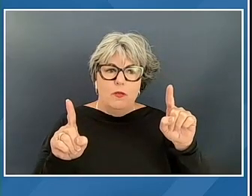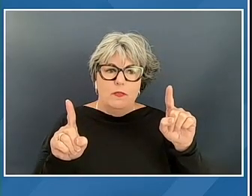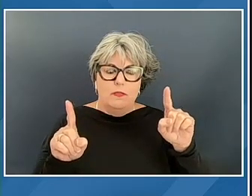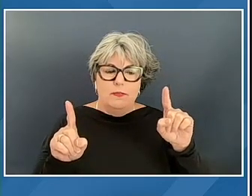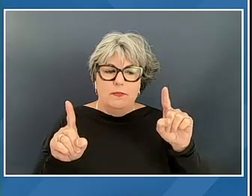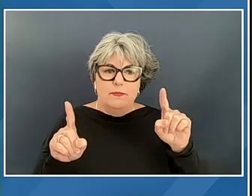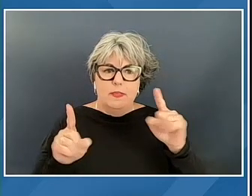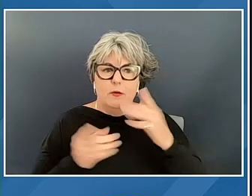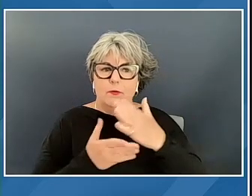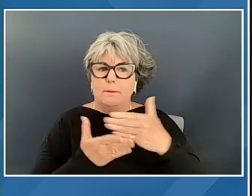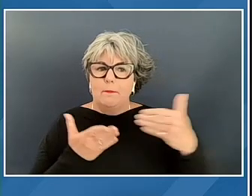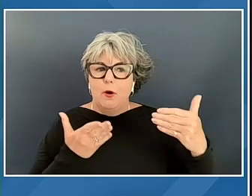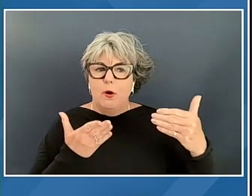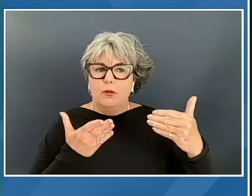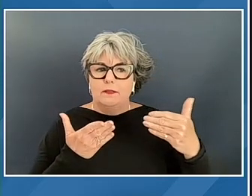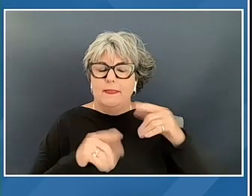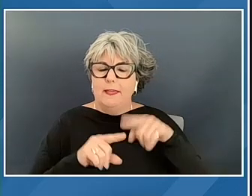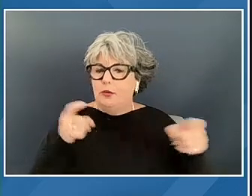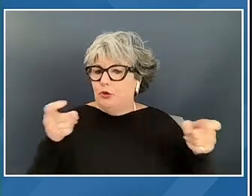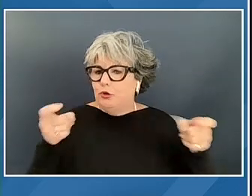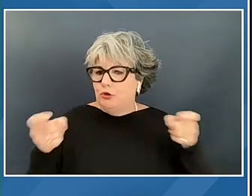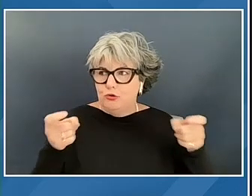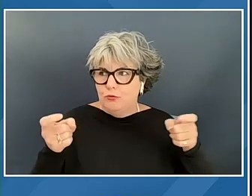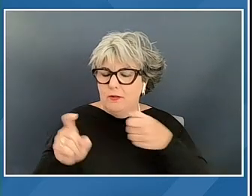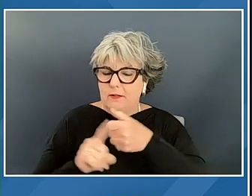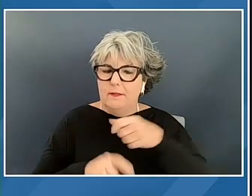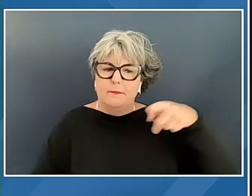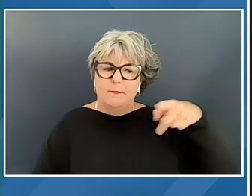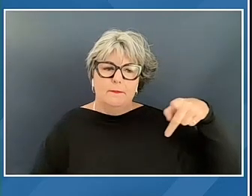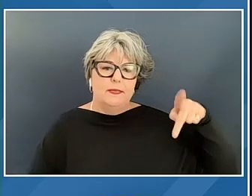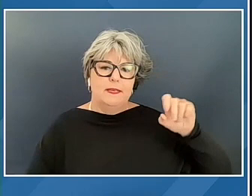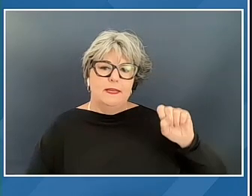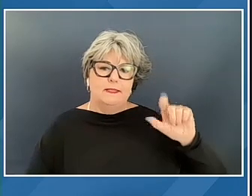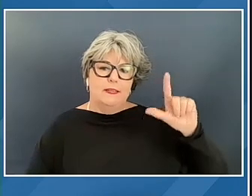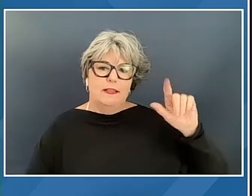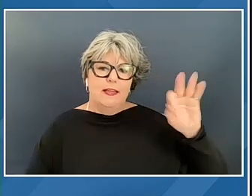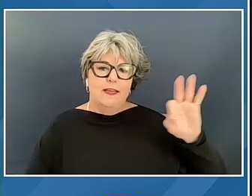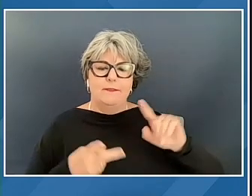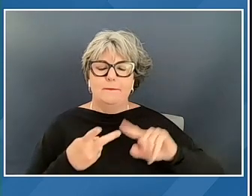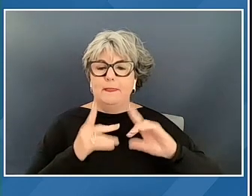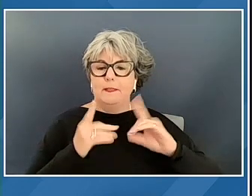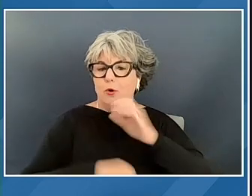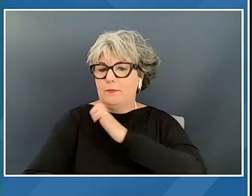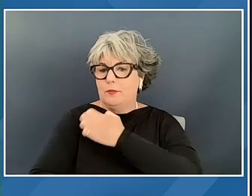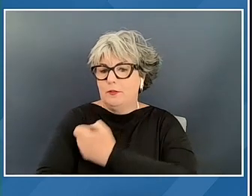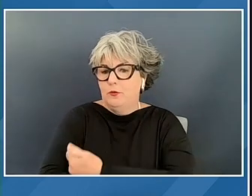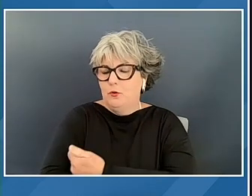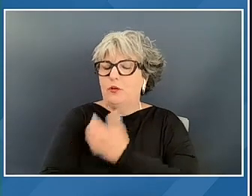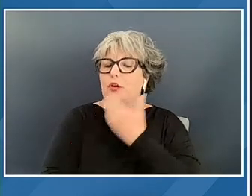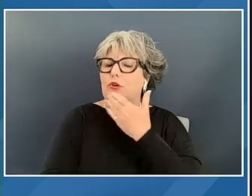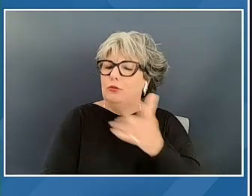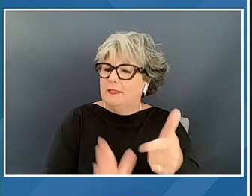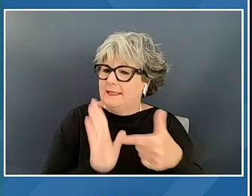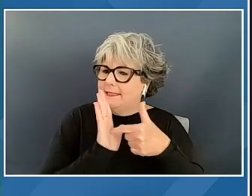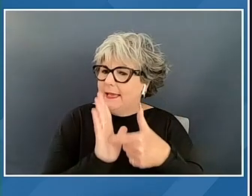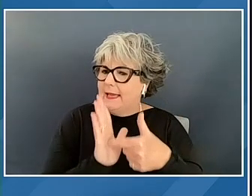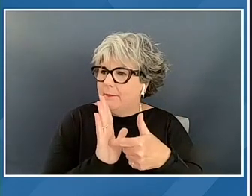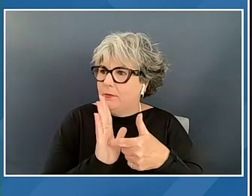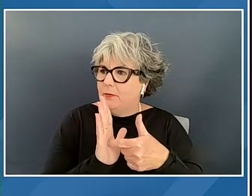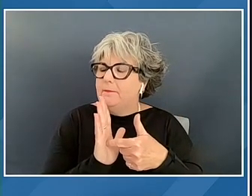their control. So I think that the PSLF waiver and the use of the Department's authority there is a really good example of how the Department has authority to